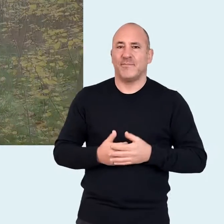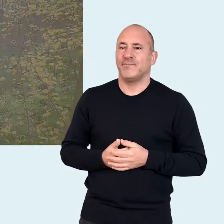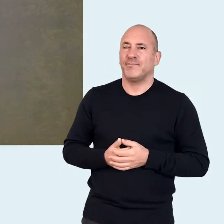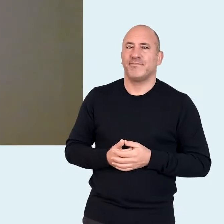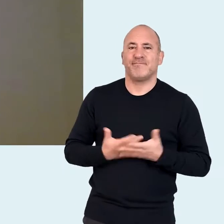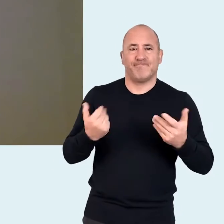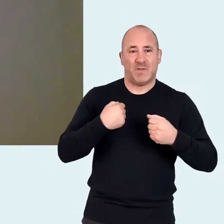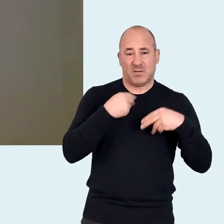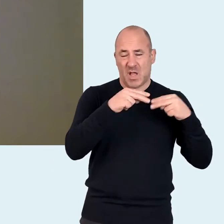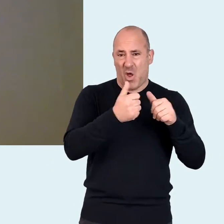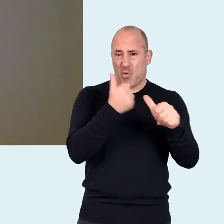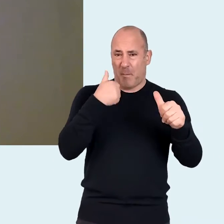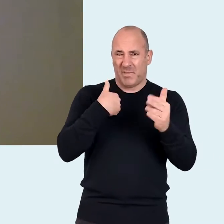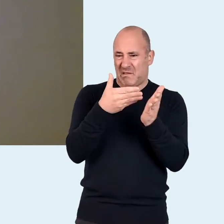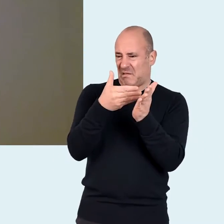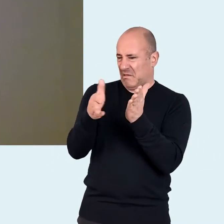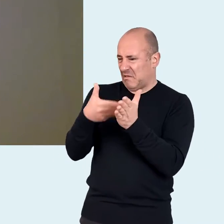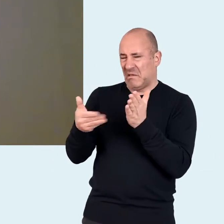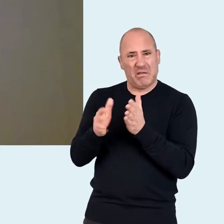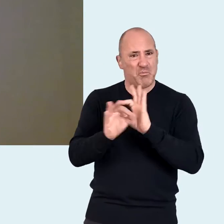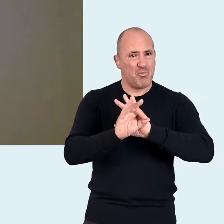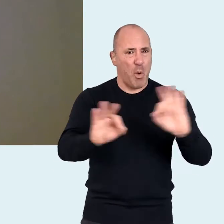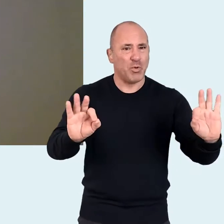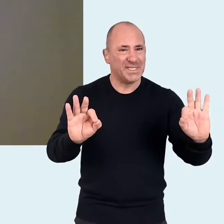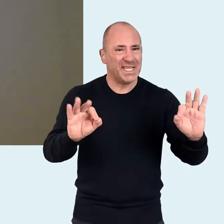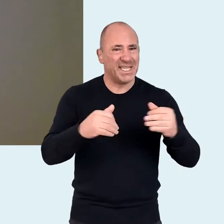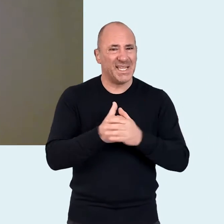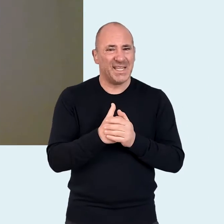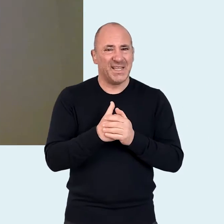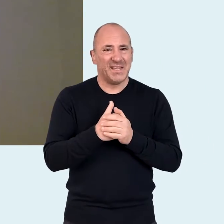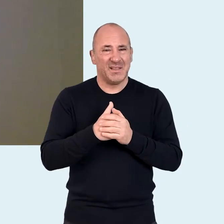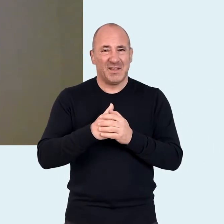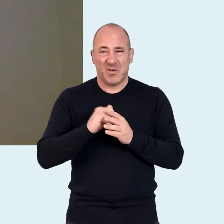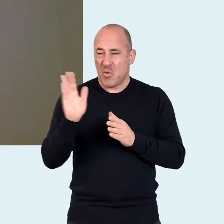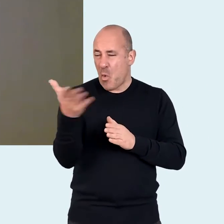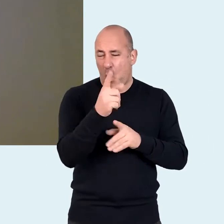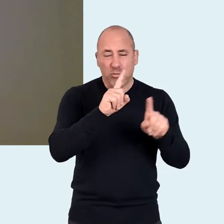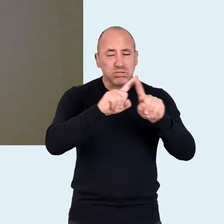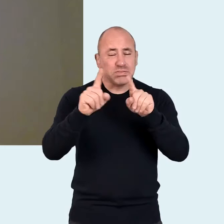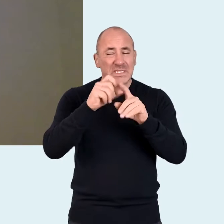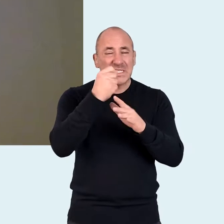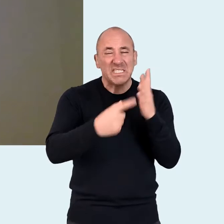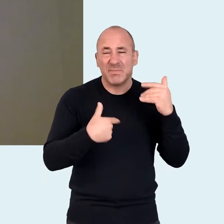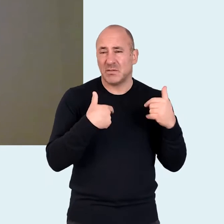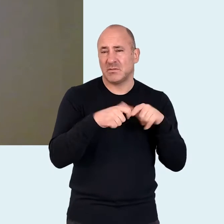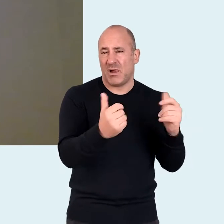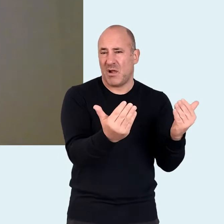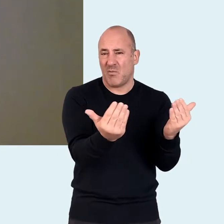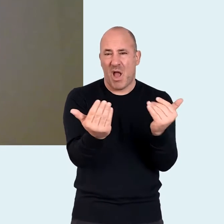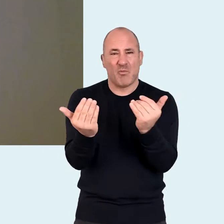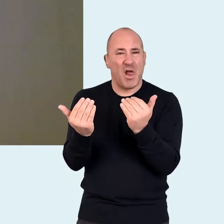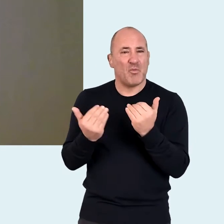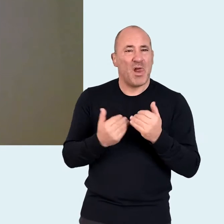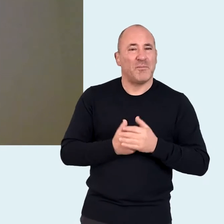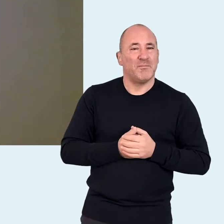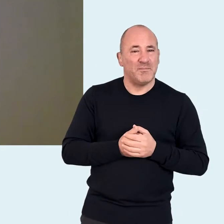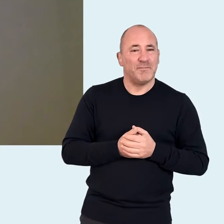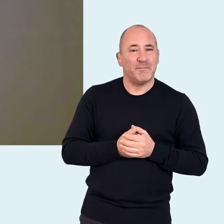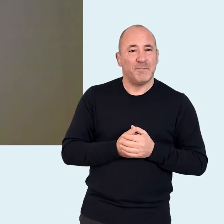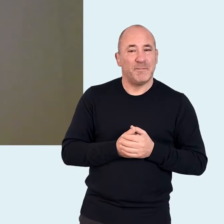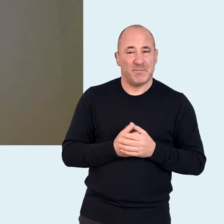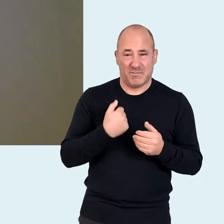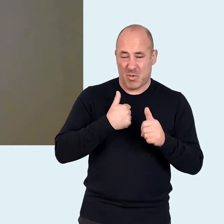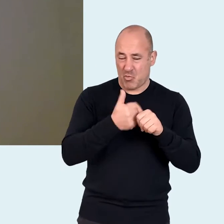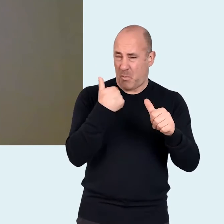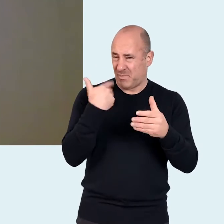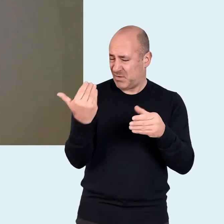We don't exclude anyone from our dance company. We welcome anyone who's got different disability.